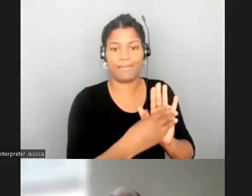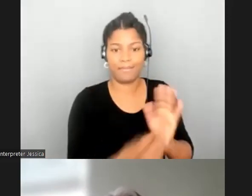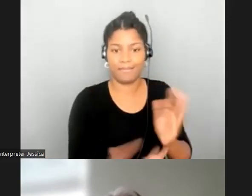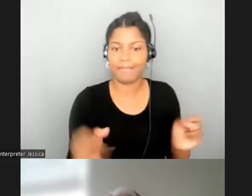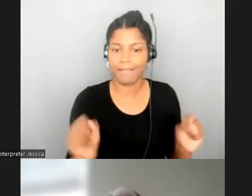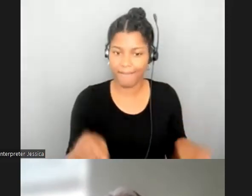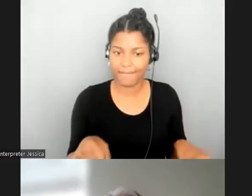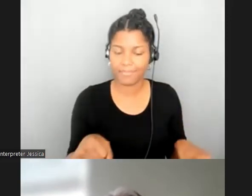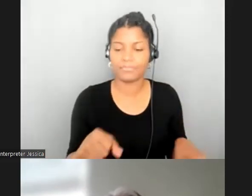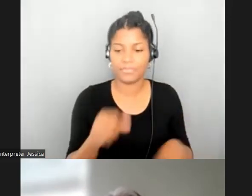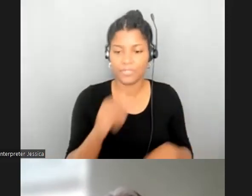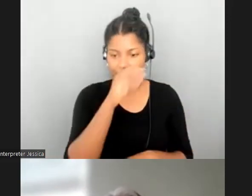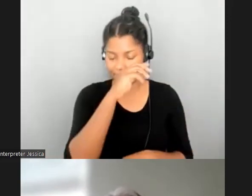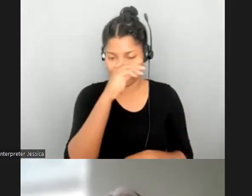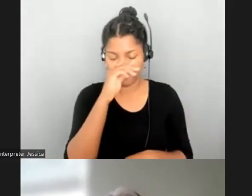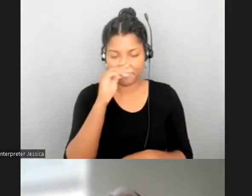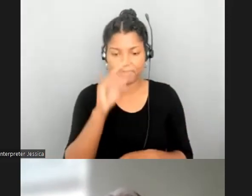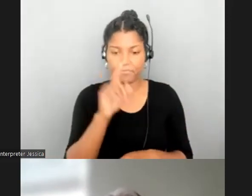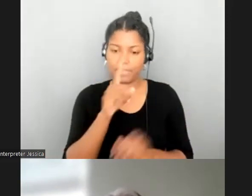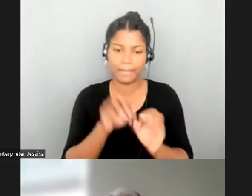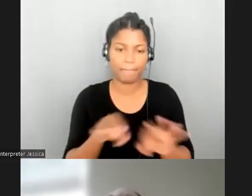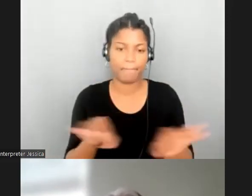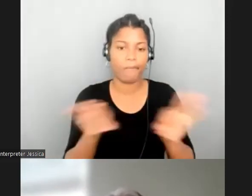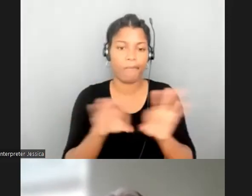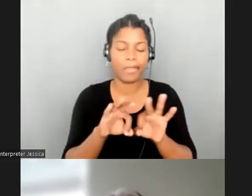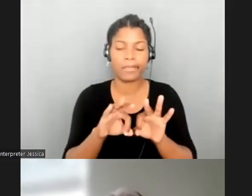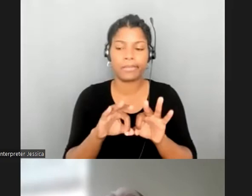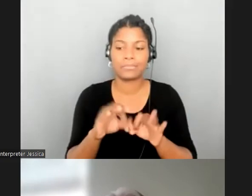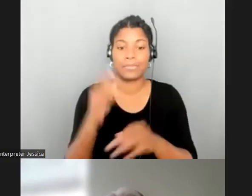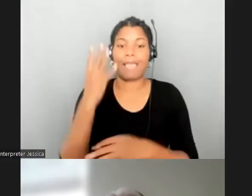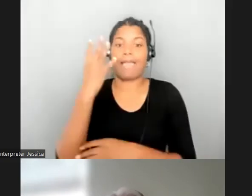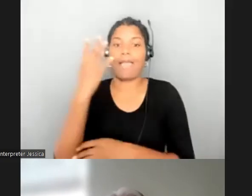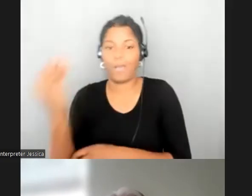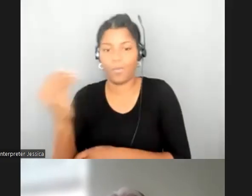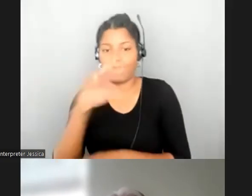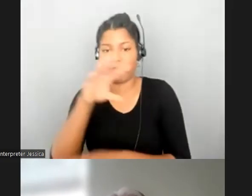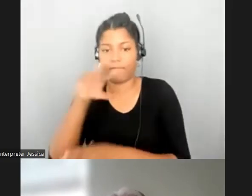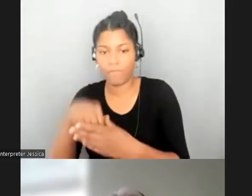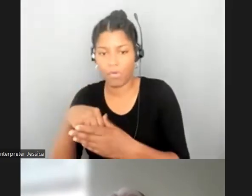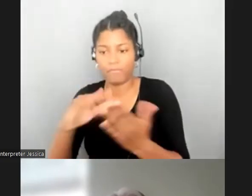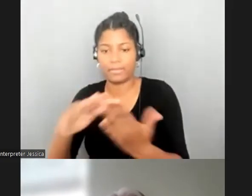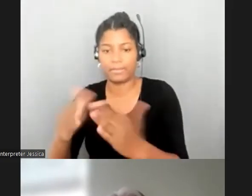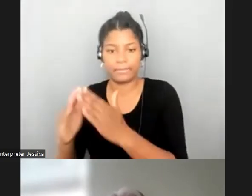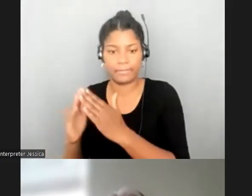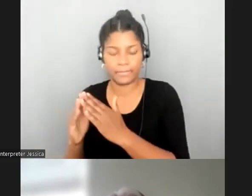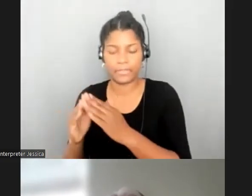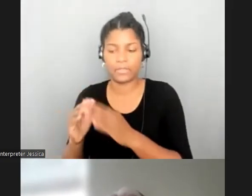So it is just about making the meetings and having the coffee to start the conversations